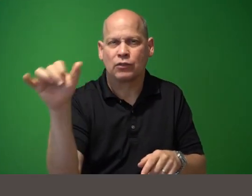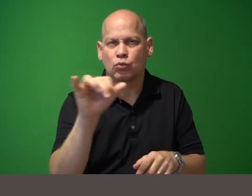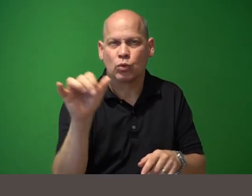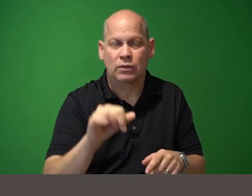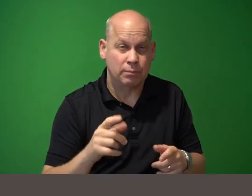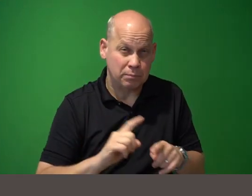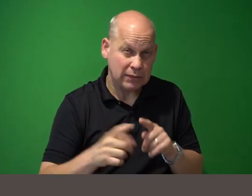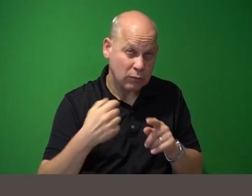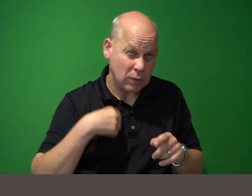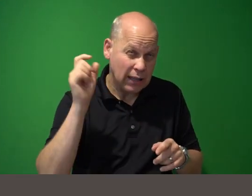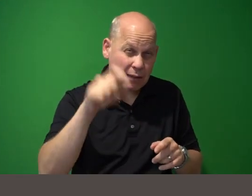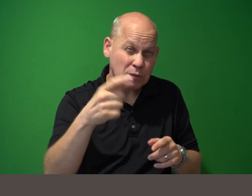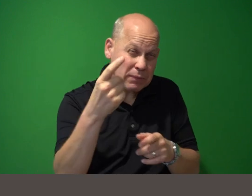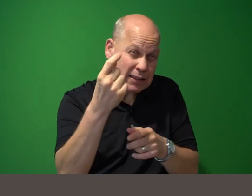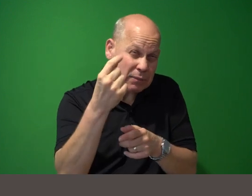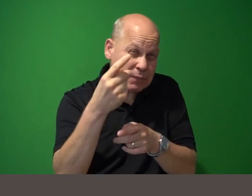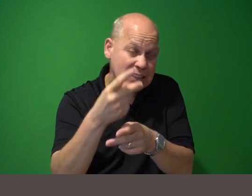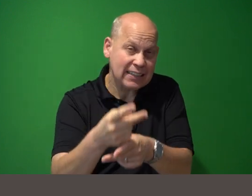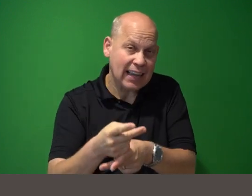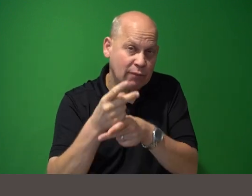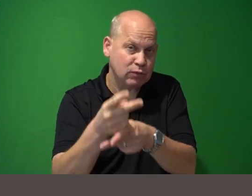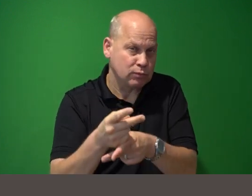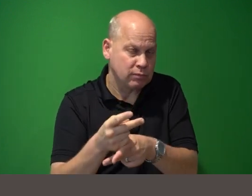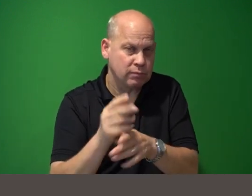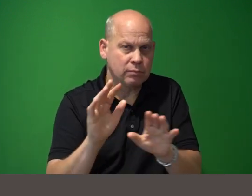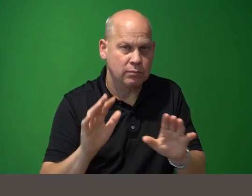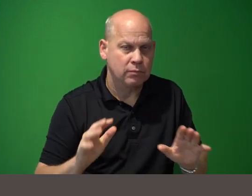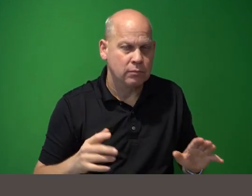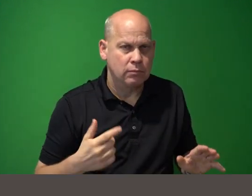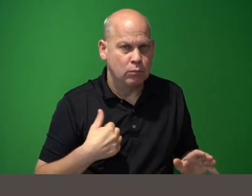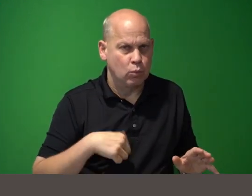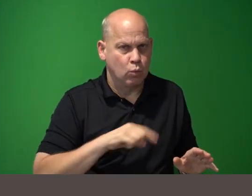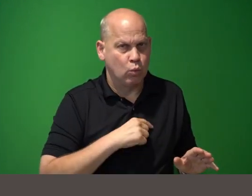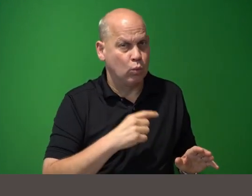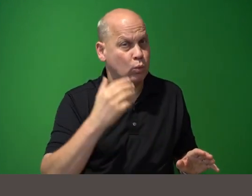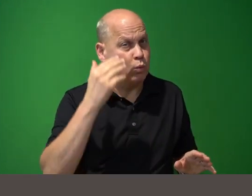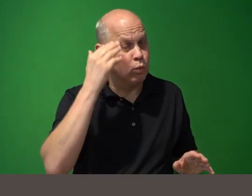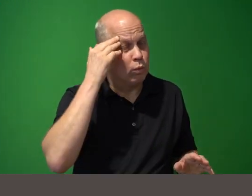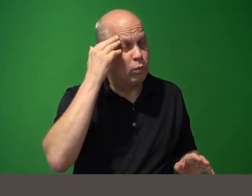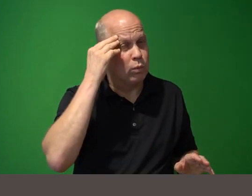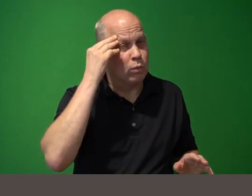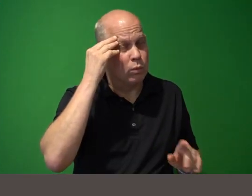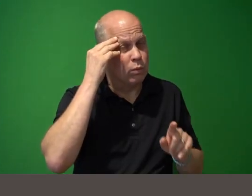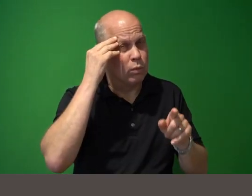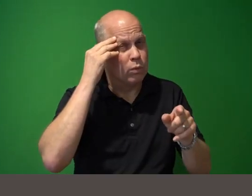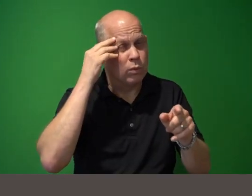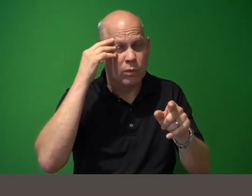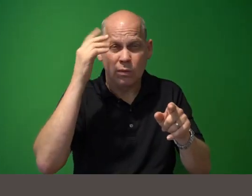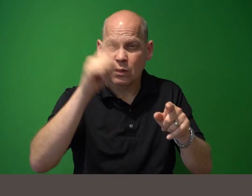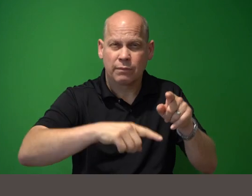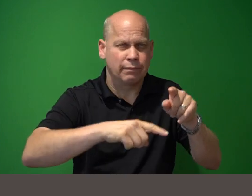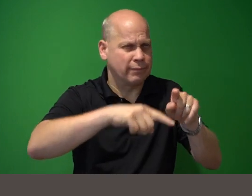But we have to be slightly careful here because we know it can vary from station to station,